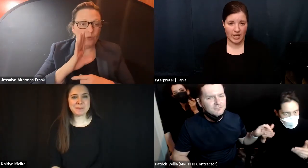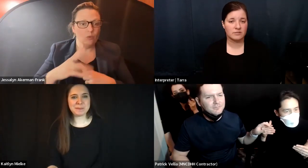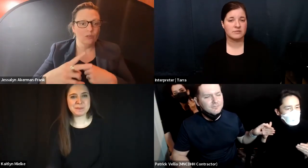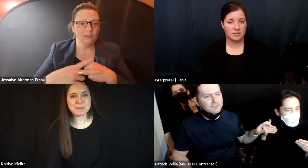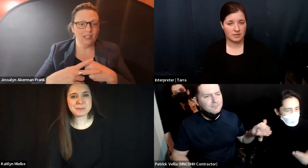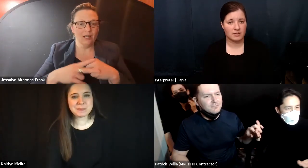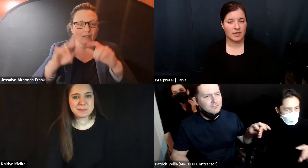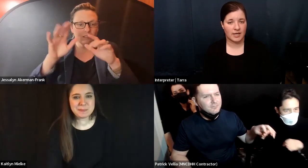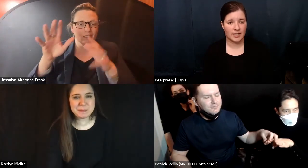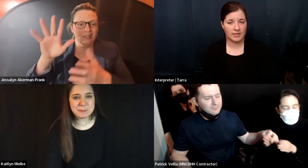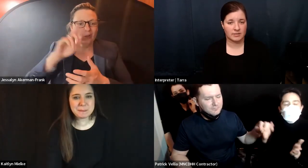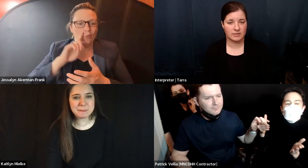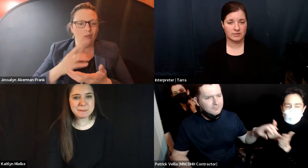Okay.